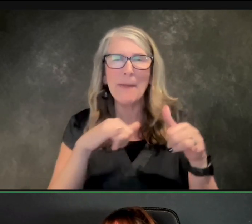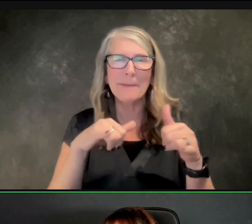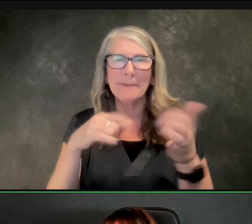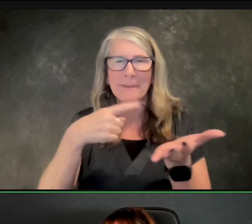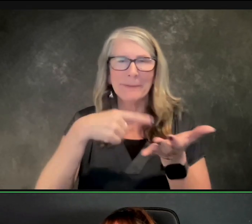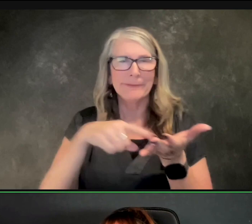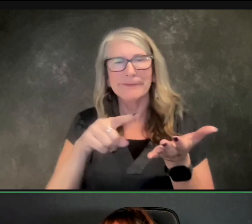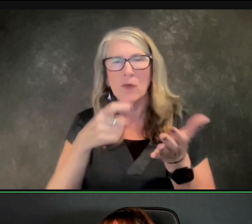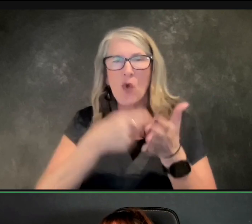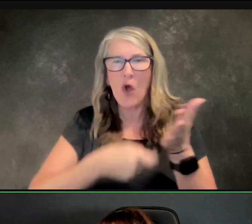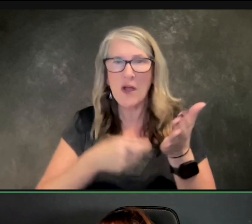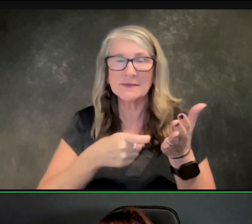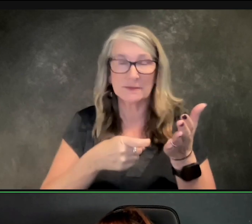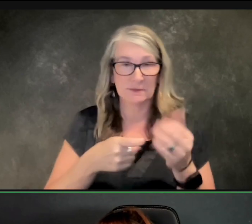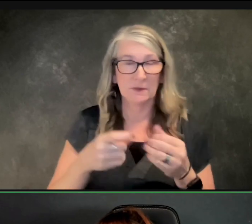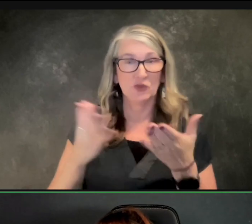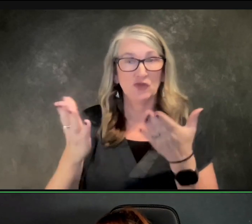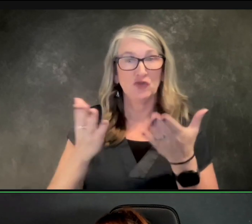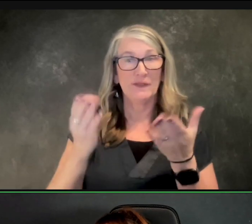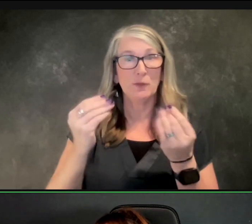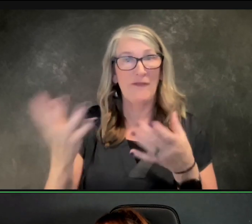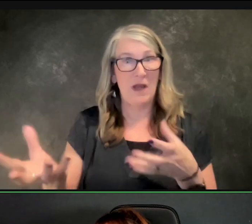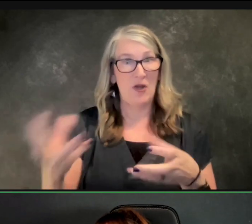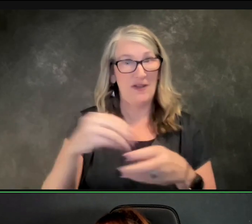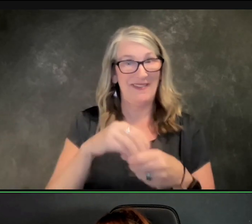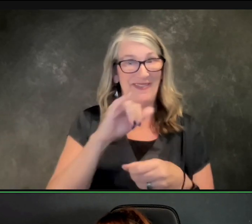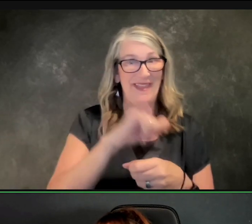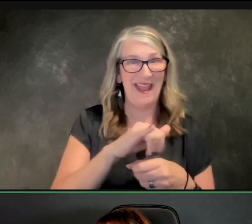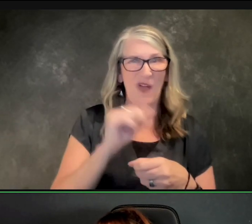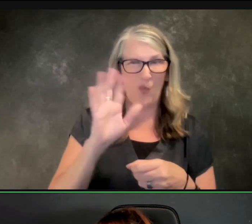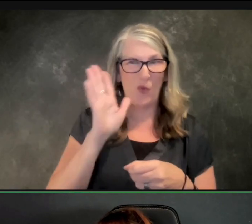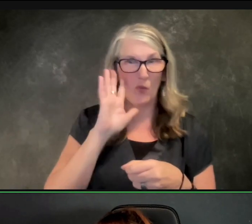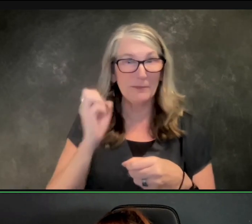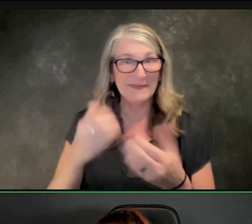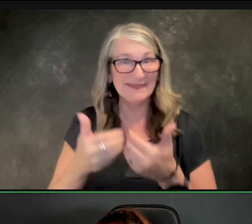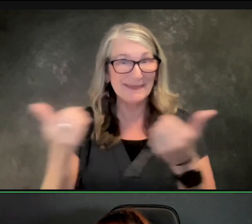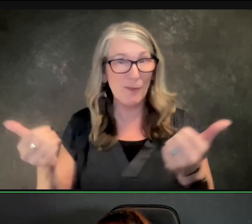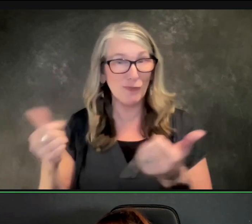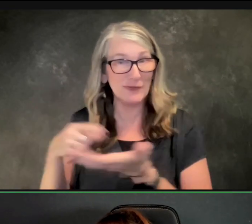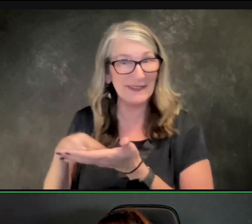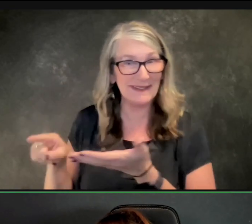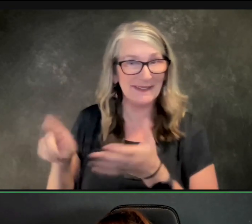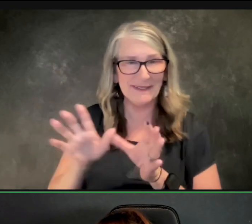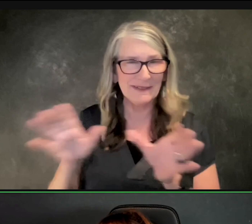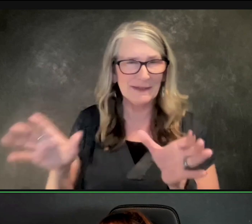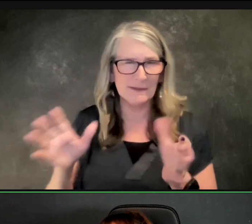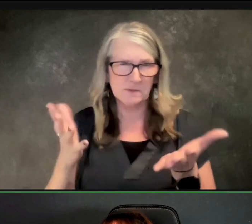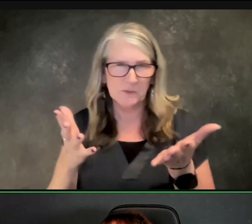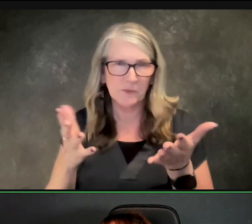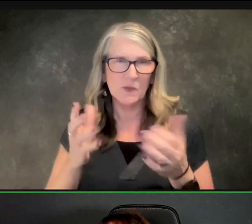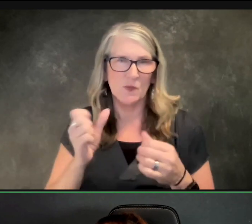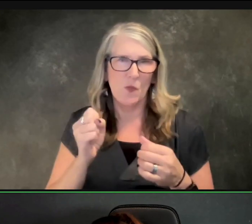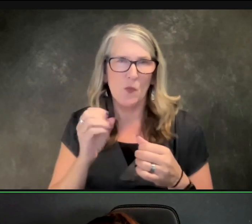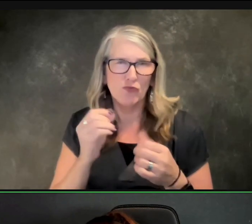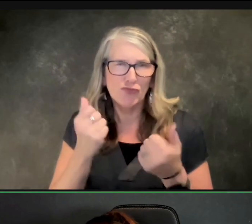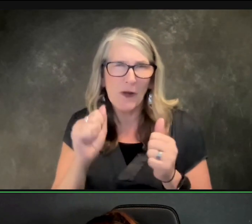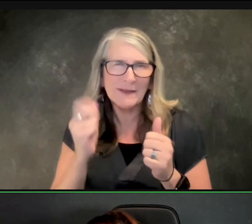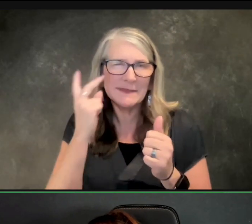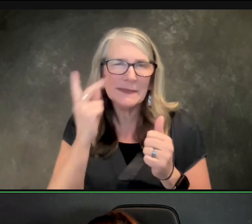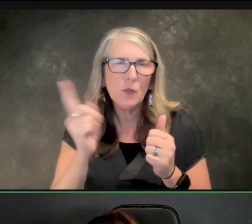For example, let's say that there is a tour, and there is a cost to that.